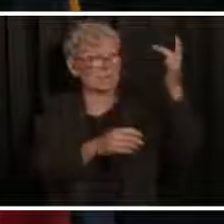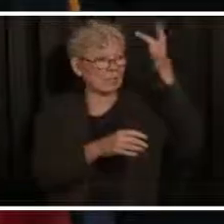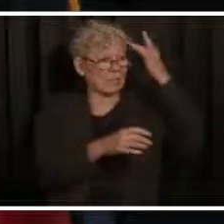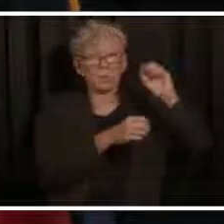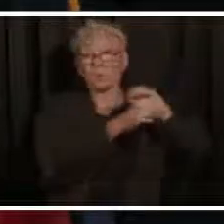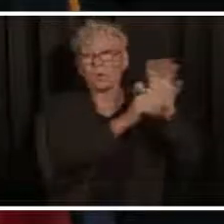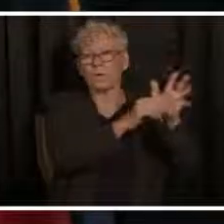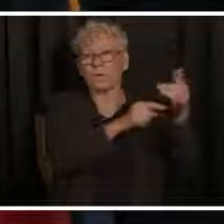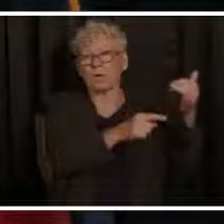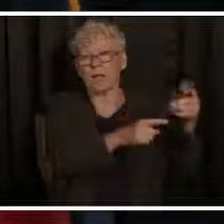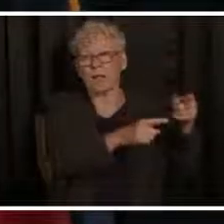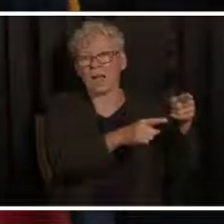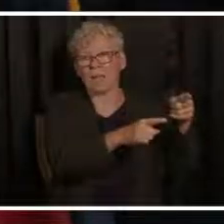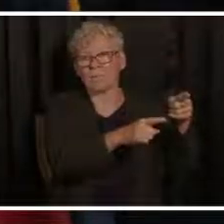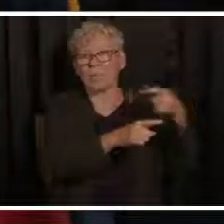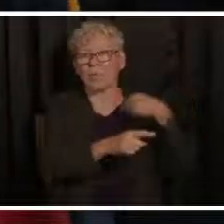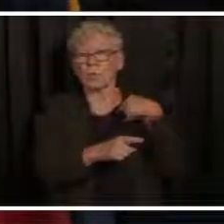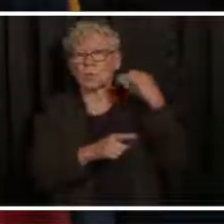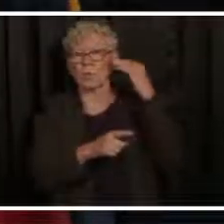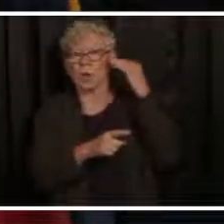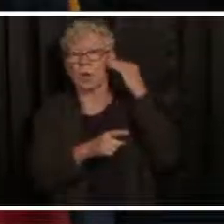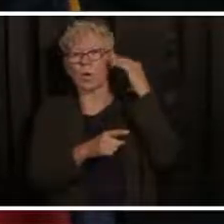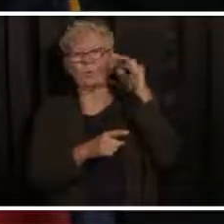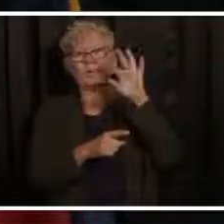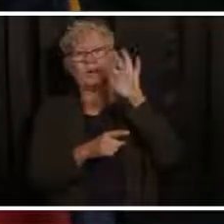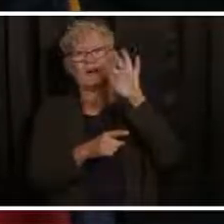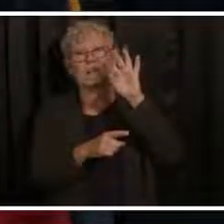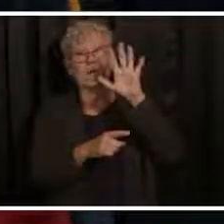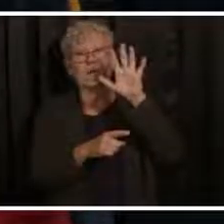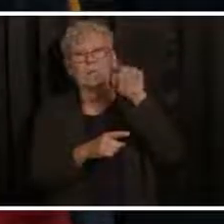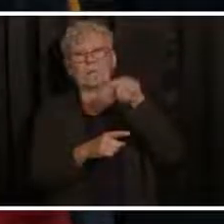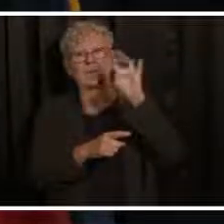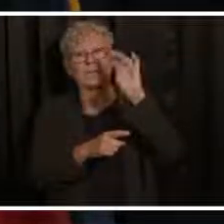95.7 95.7% of hospitalizations January through the end of